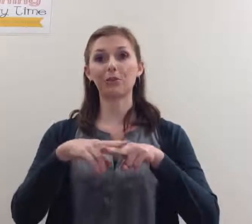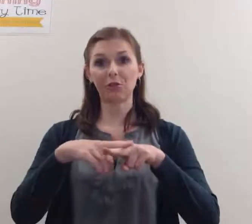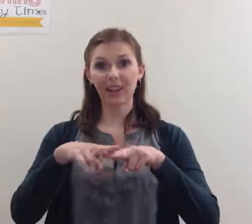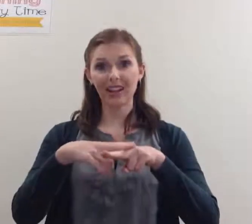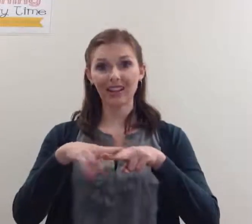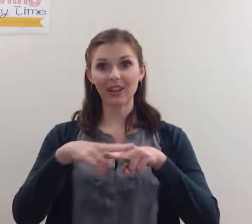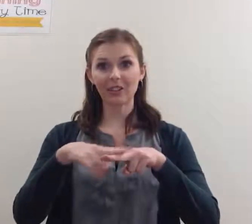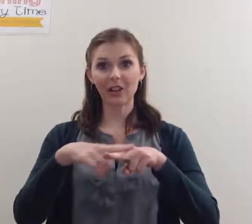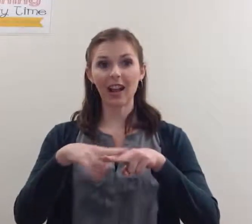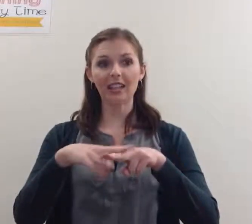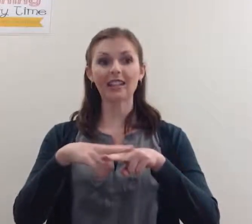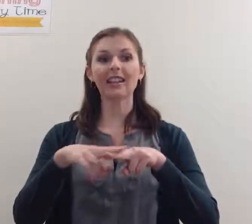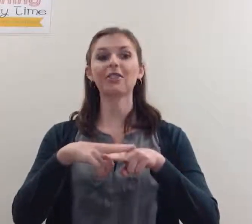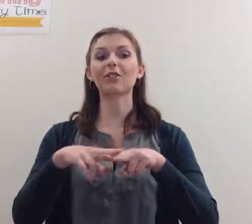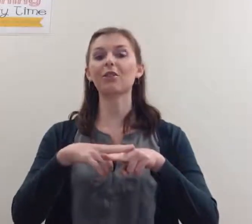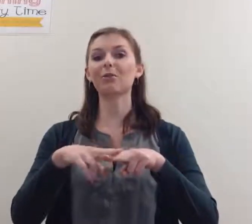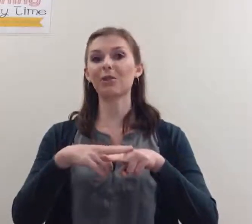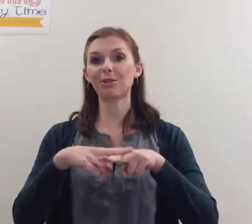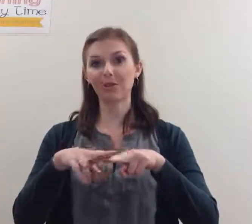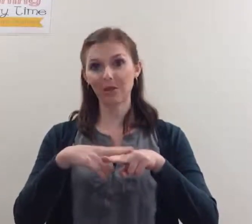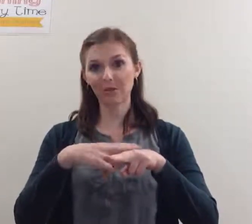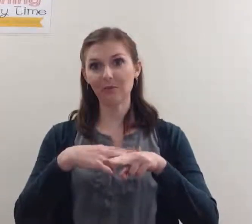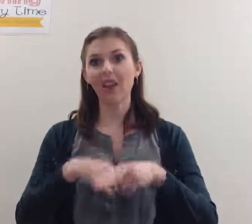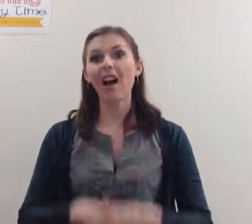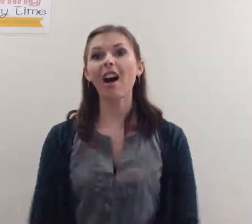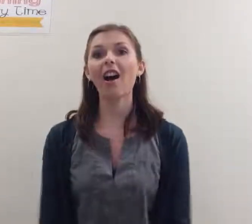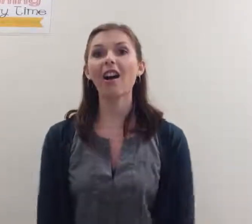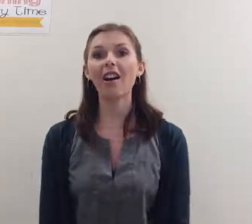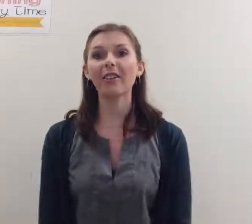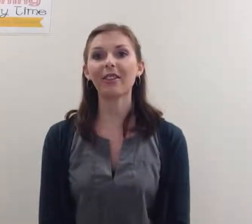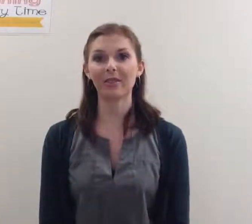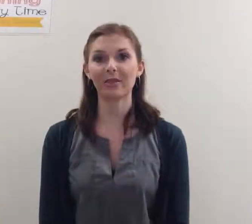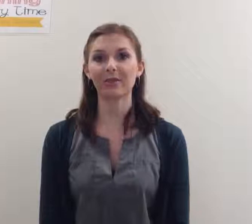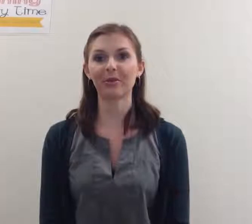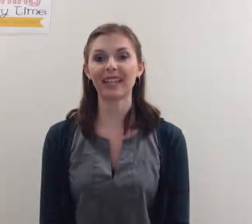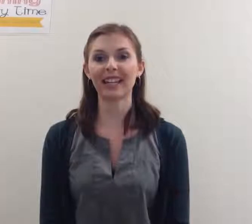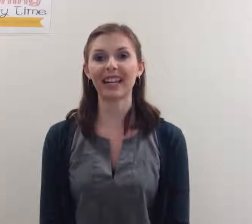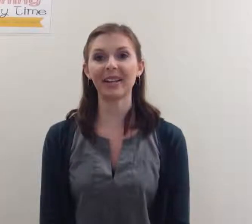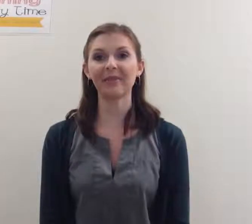The TRAIN on the tracks says choo choo choo All through the town